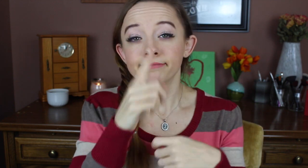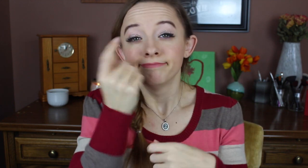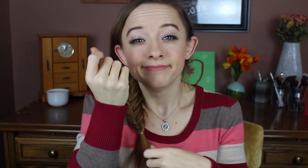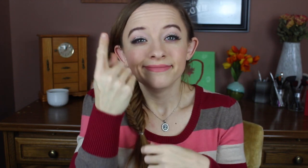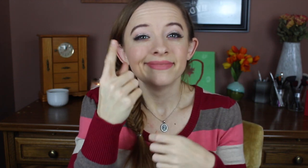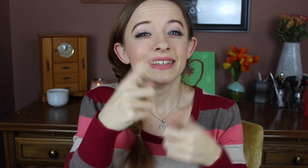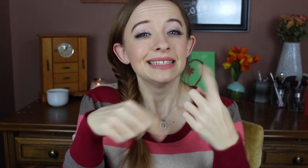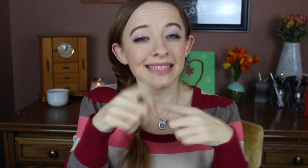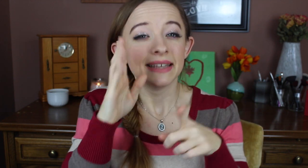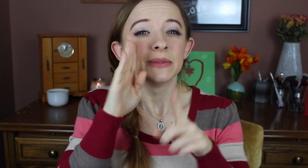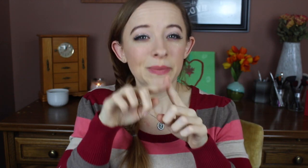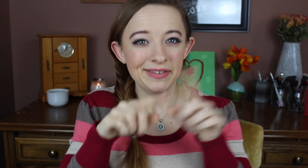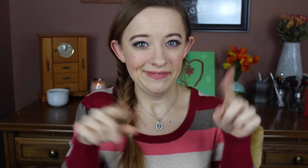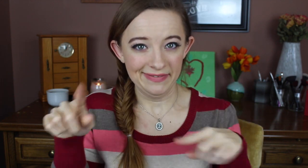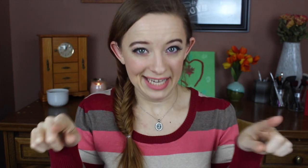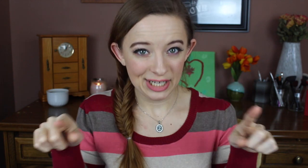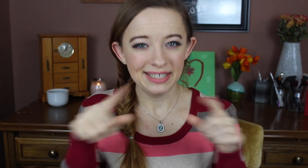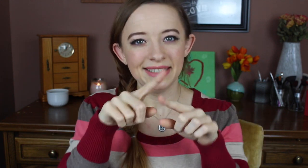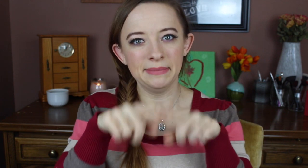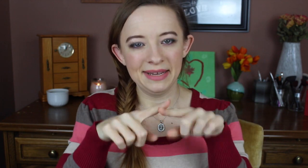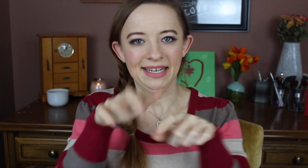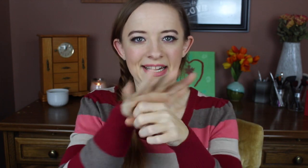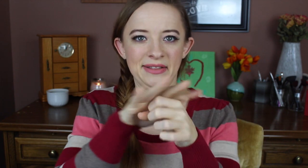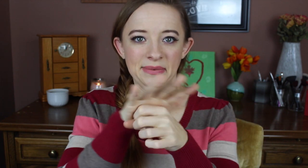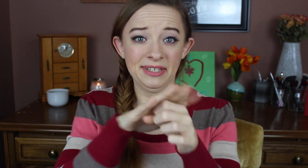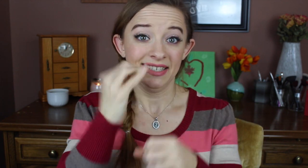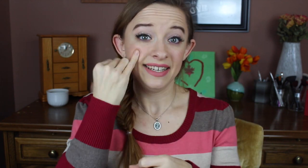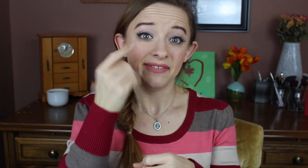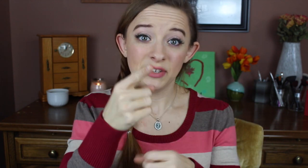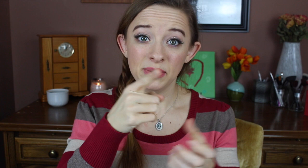their sign is and match that. You know, signs are going to vary depending on